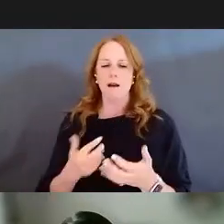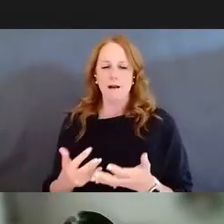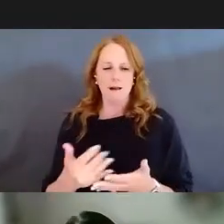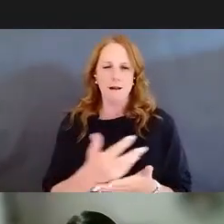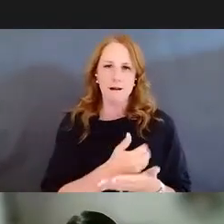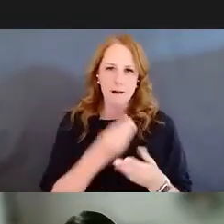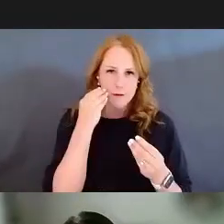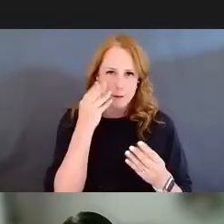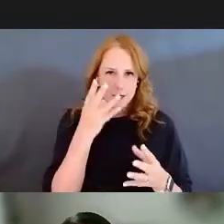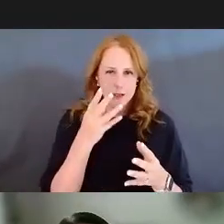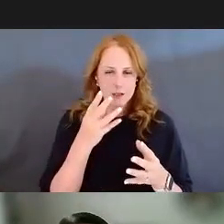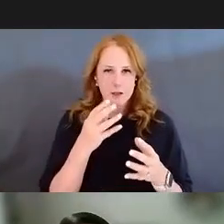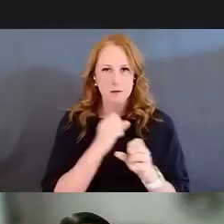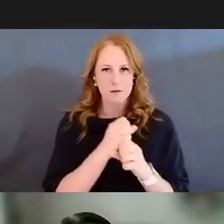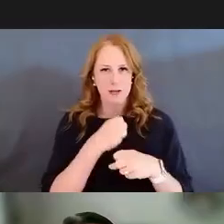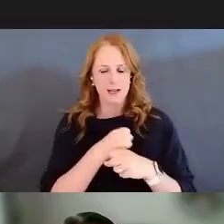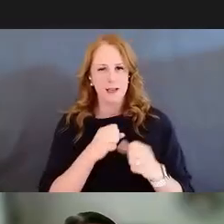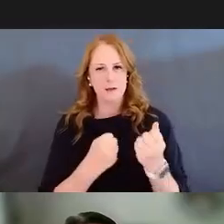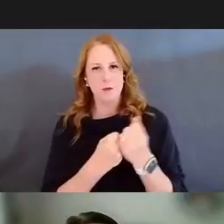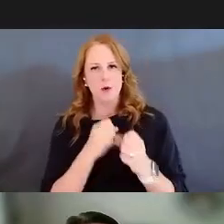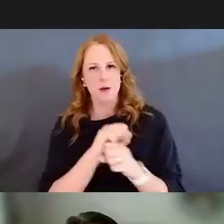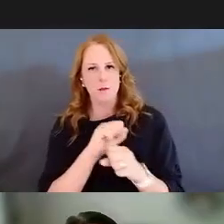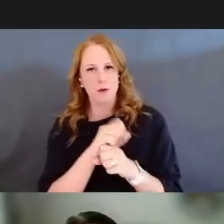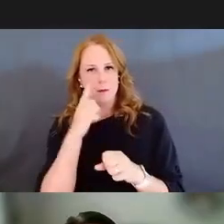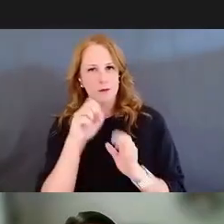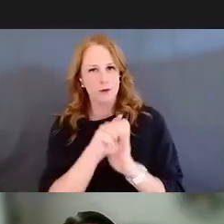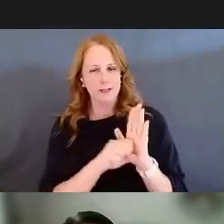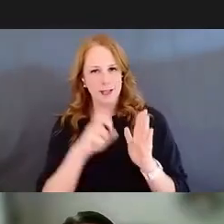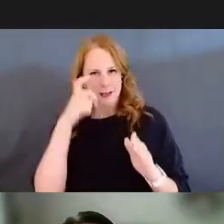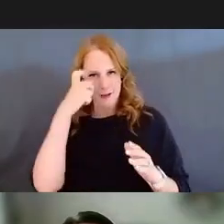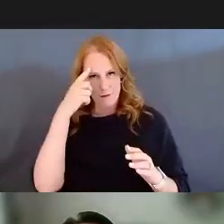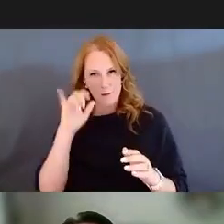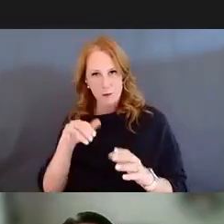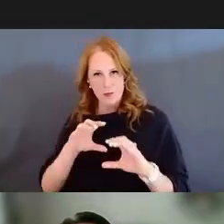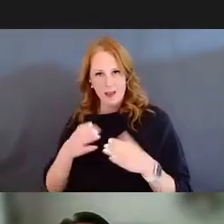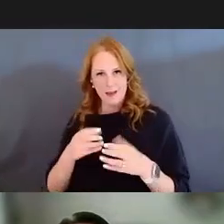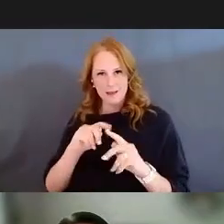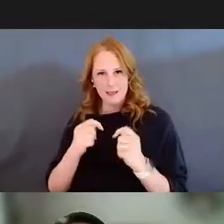supported employment and state government program with that team of job developers. Um I could